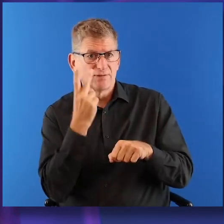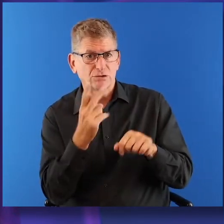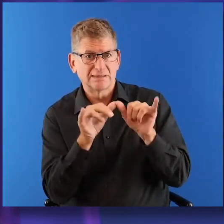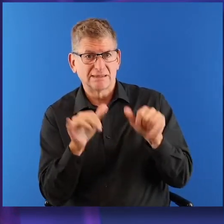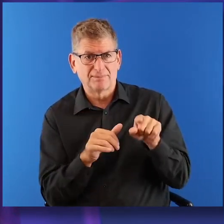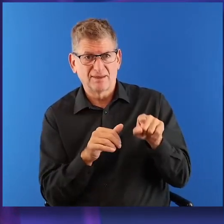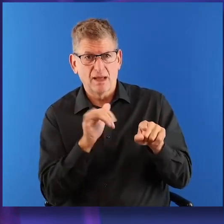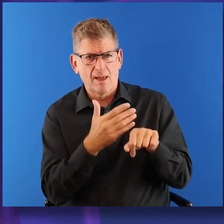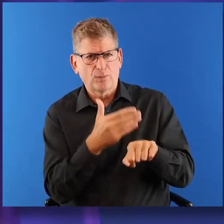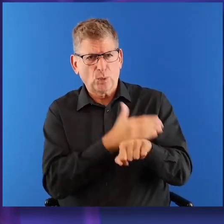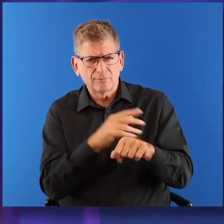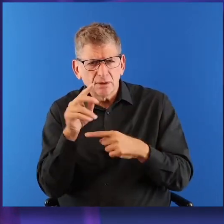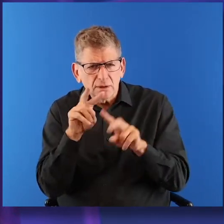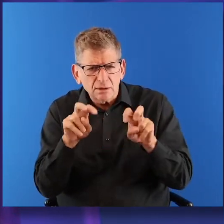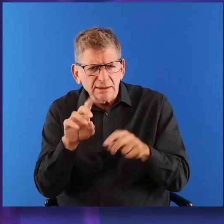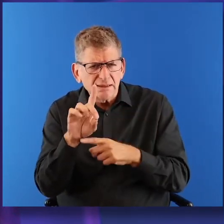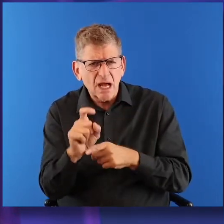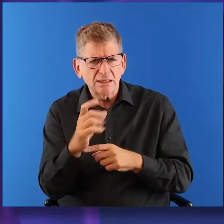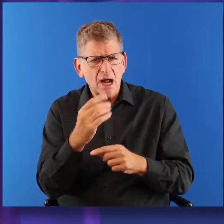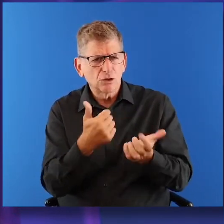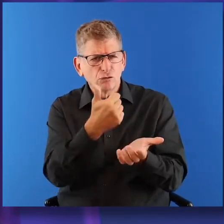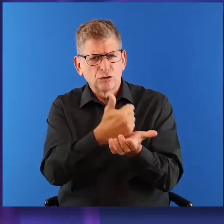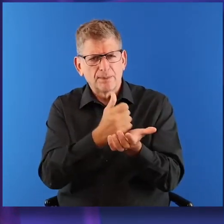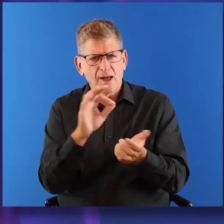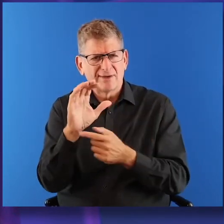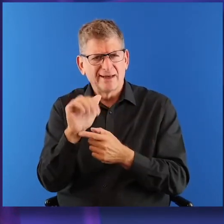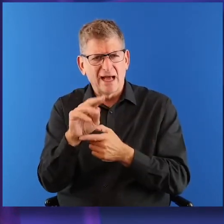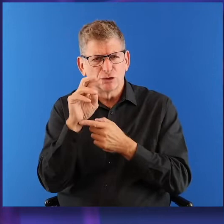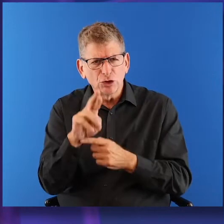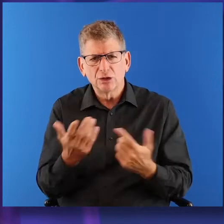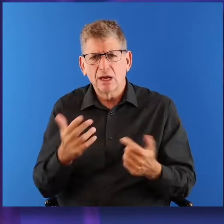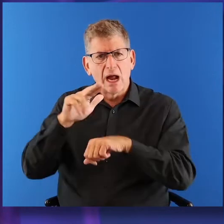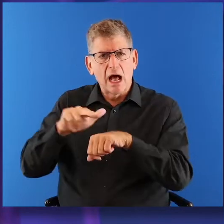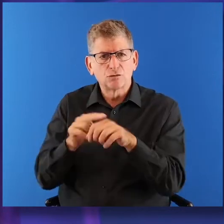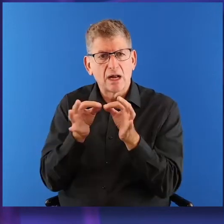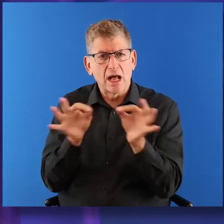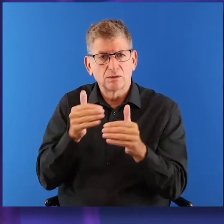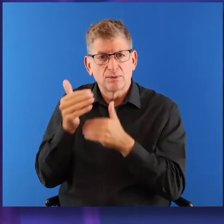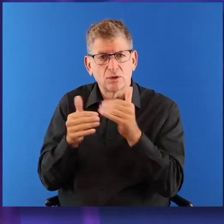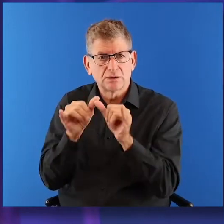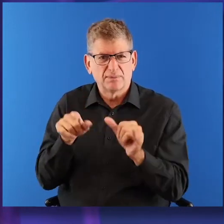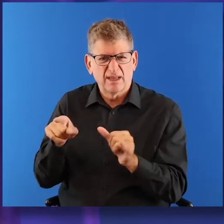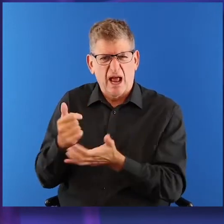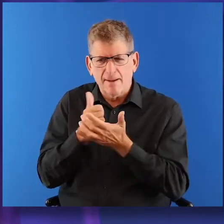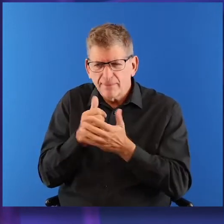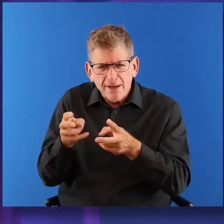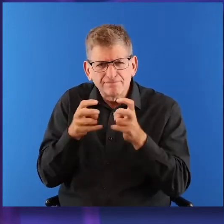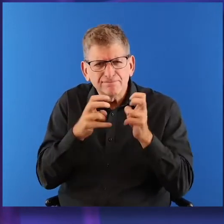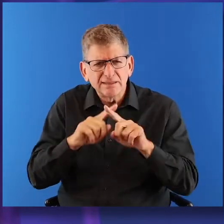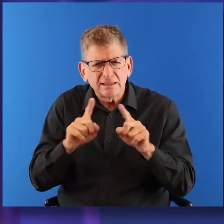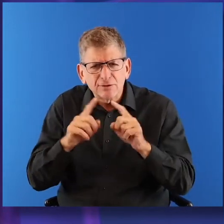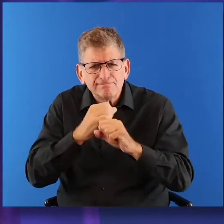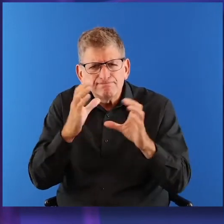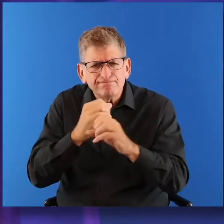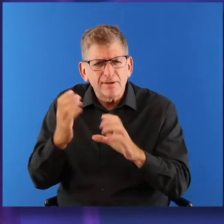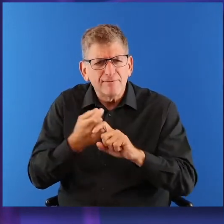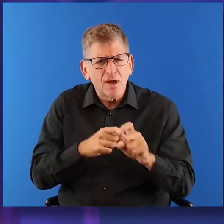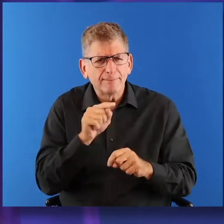unstructured medical notes or sift through the thousands of new medical research papers that get published every week.